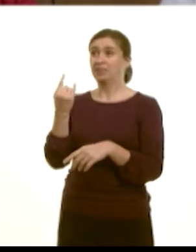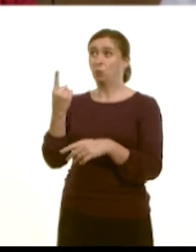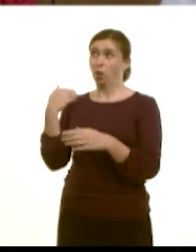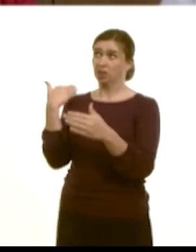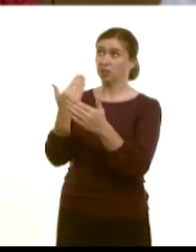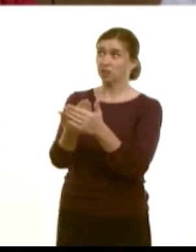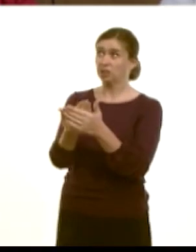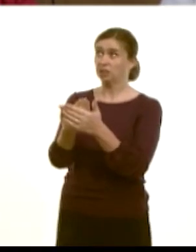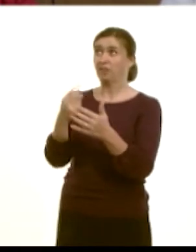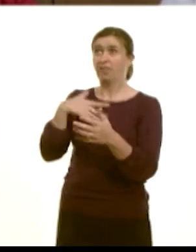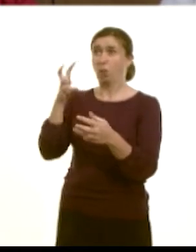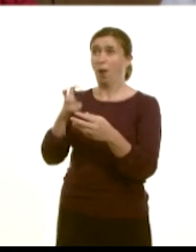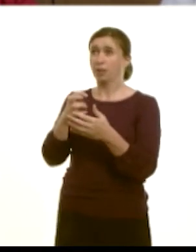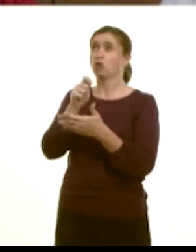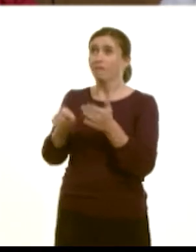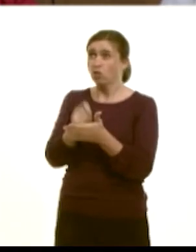have experience of this.